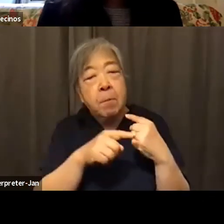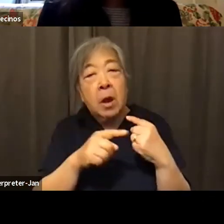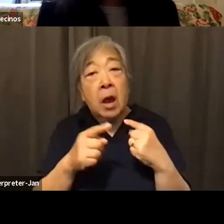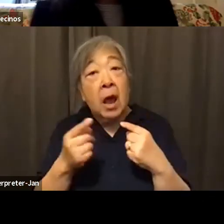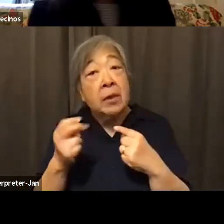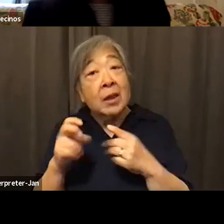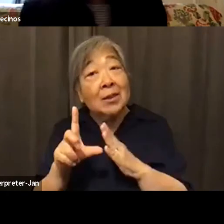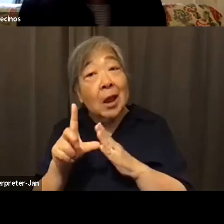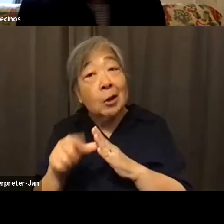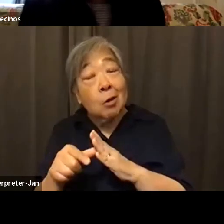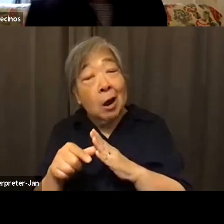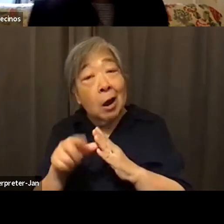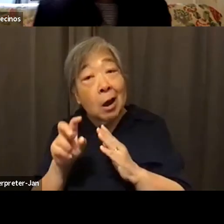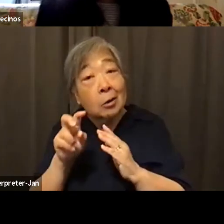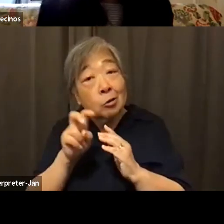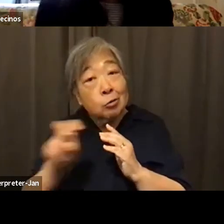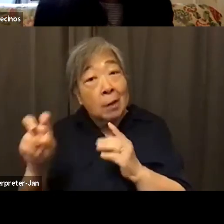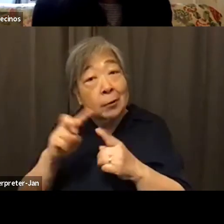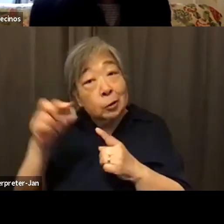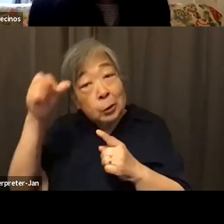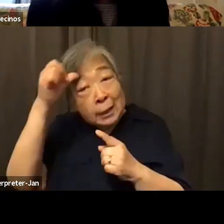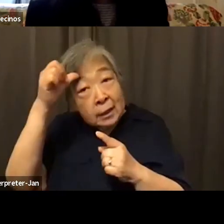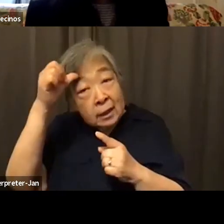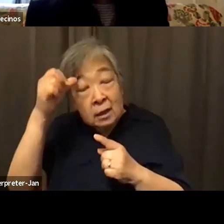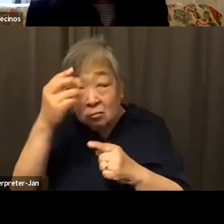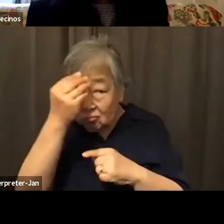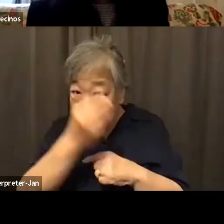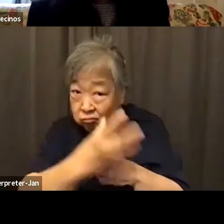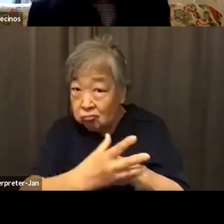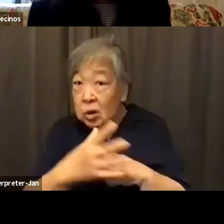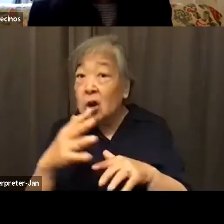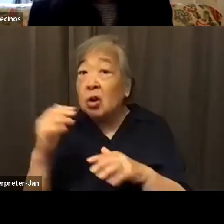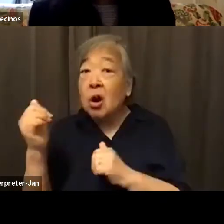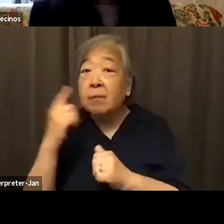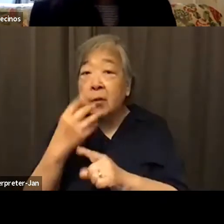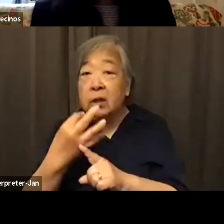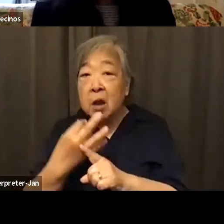them that I'd be gone for 9 months, they just couldn't imagine that I was going to do that